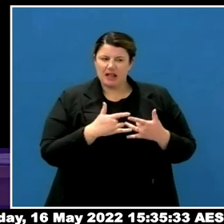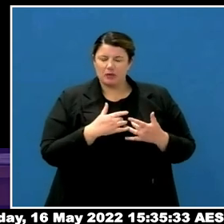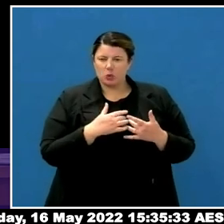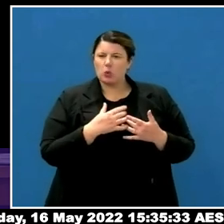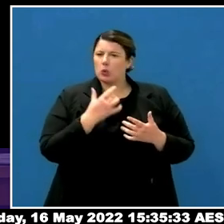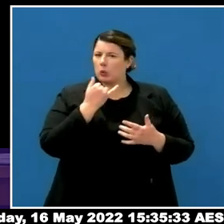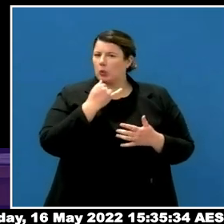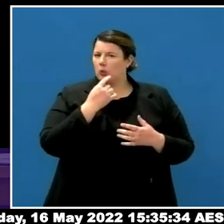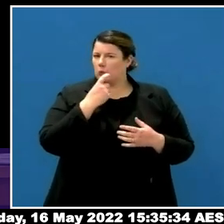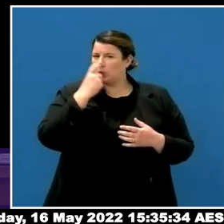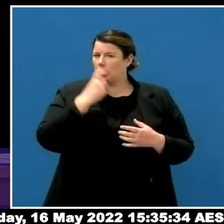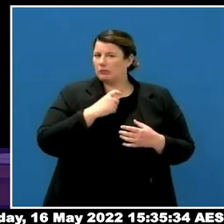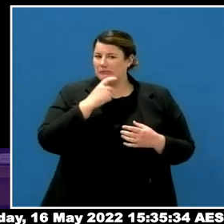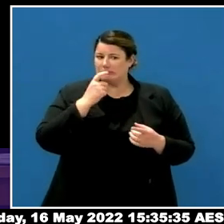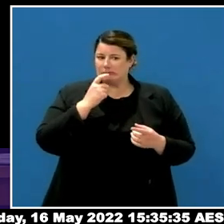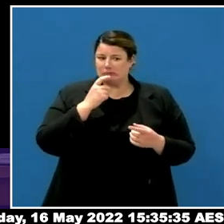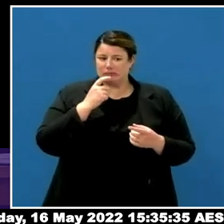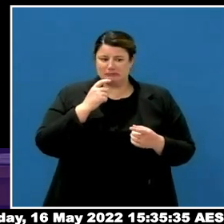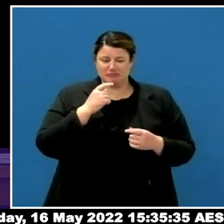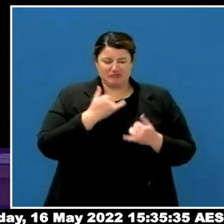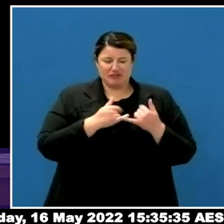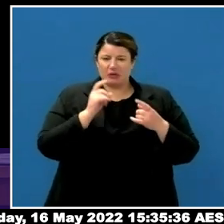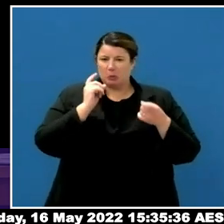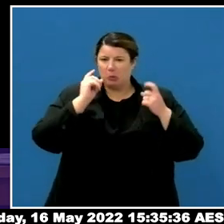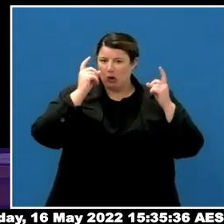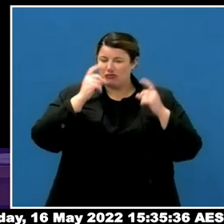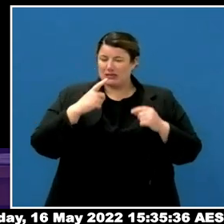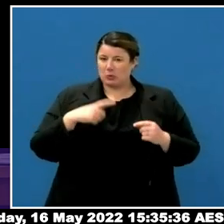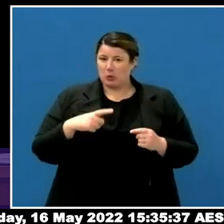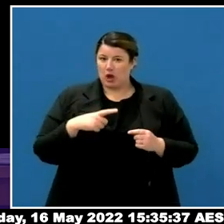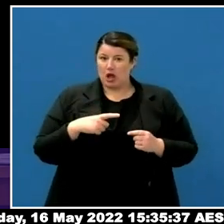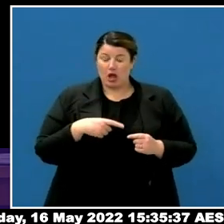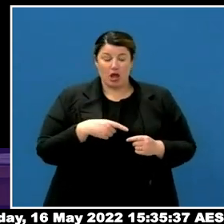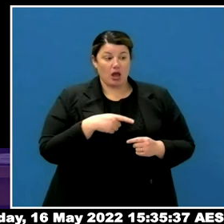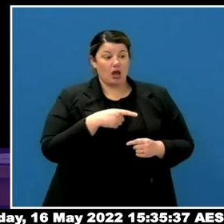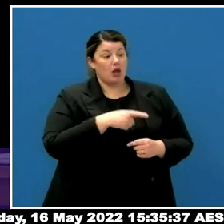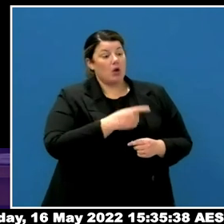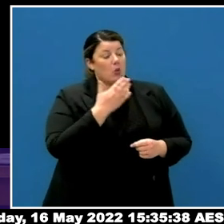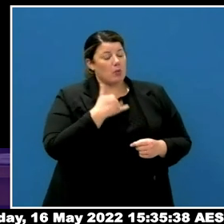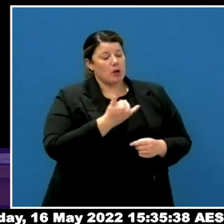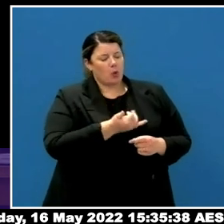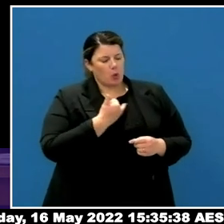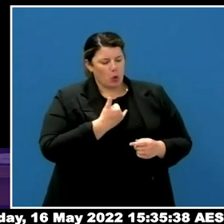because she was not at liberty to give me any information if she in fact had any at